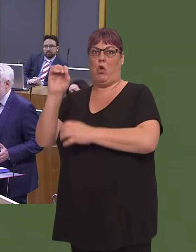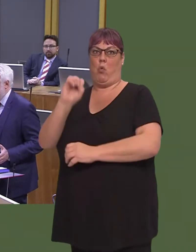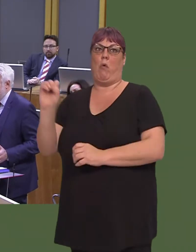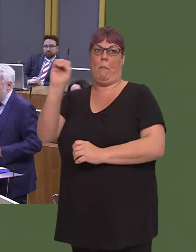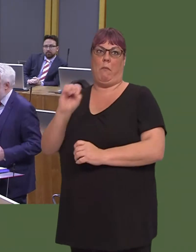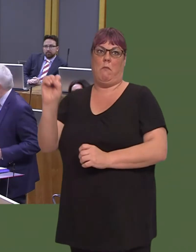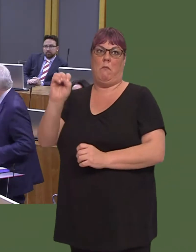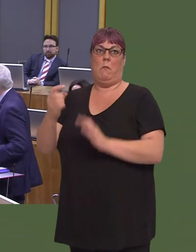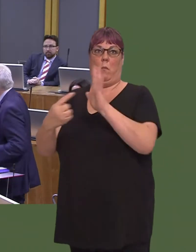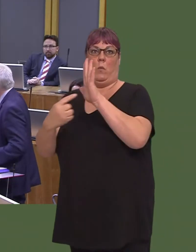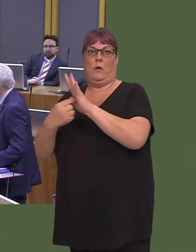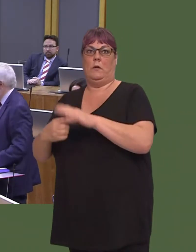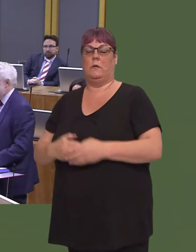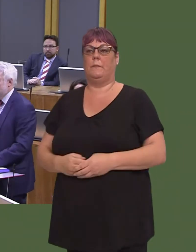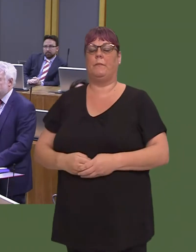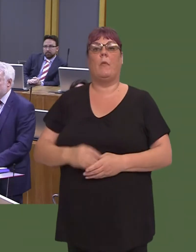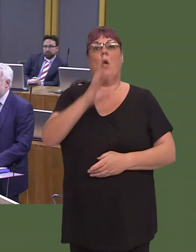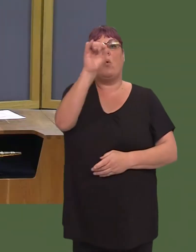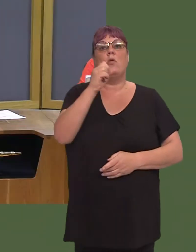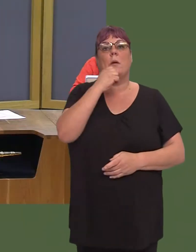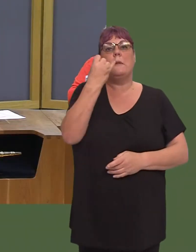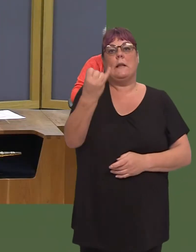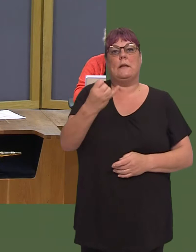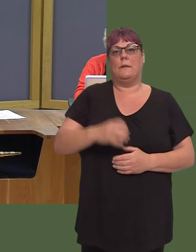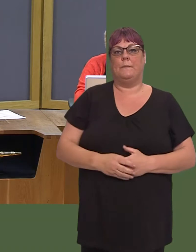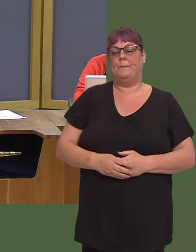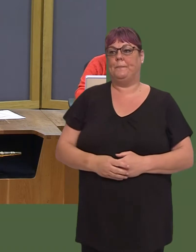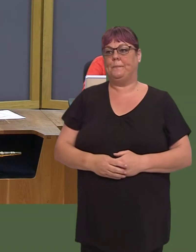me what more Welsh Government could do to raise awareness of the advice being offered